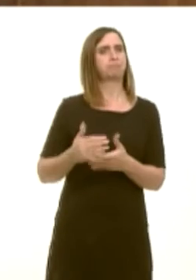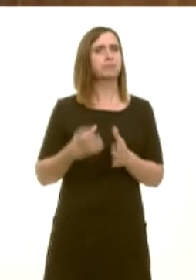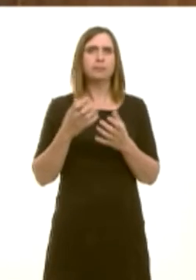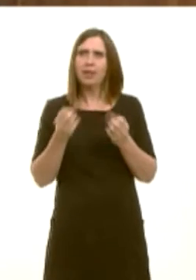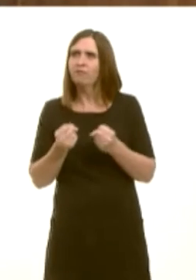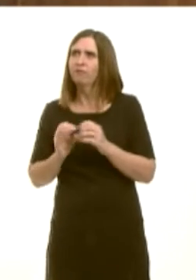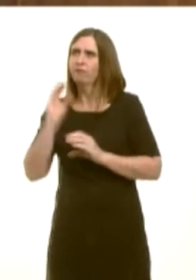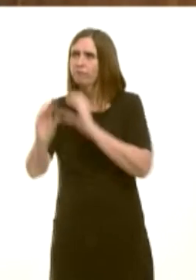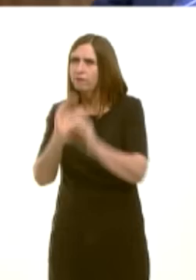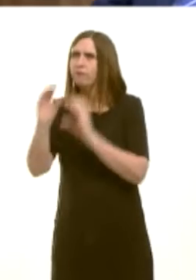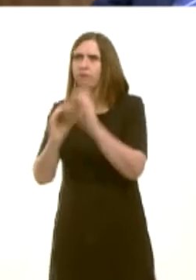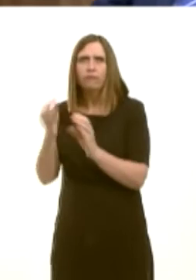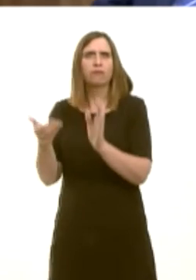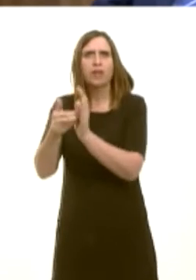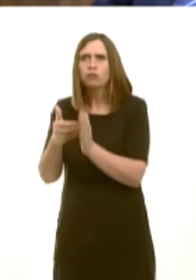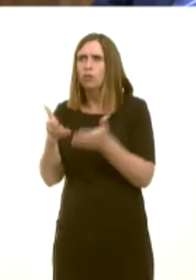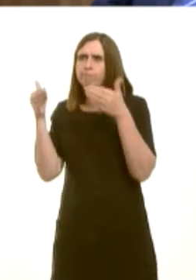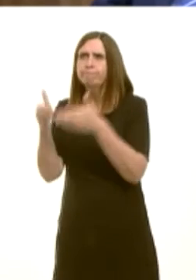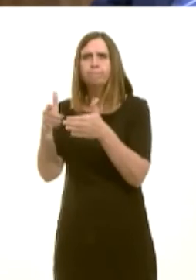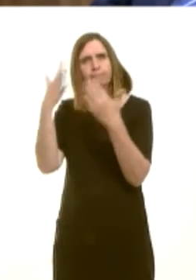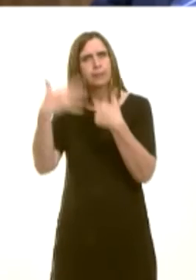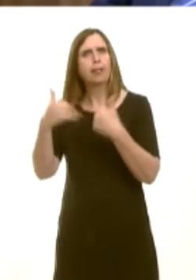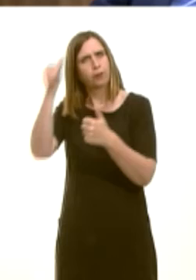towards mental health. We know that this is an important issue, and we know that it is